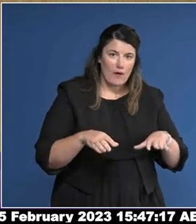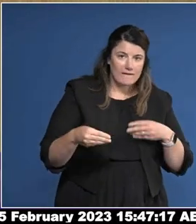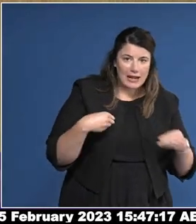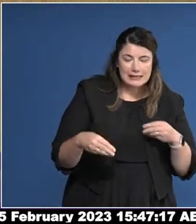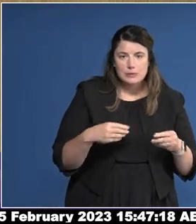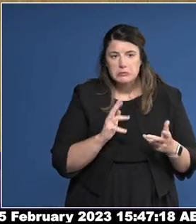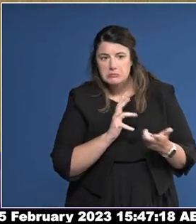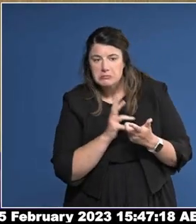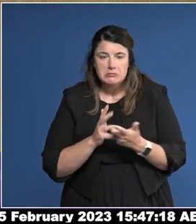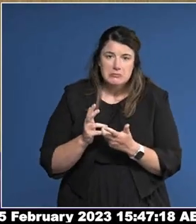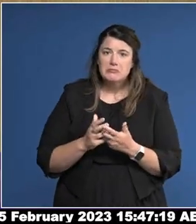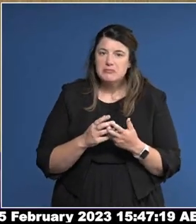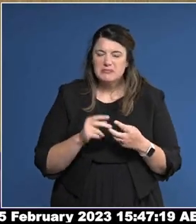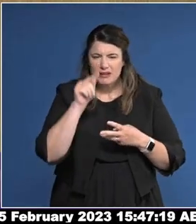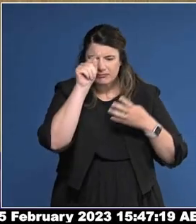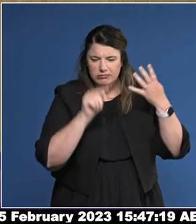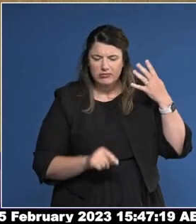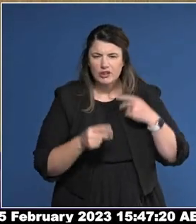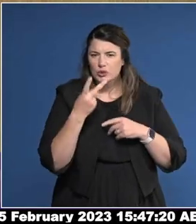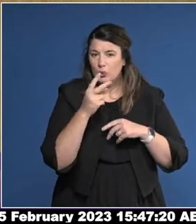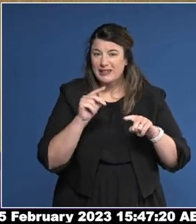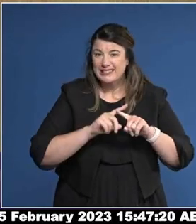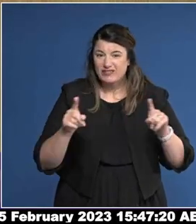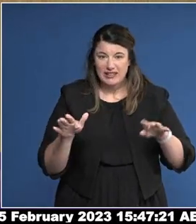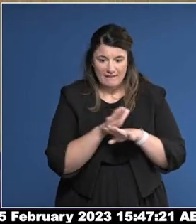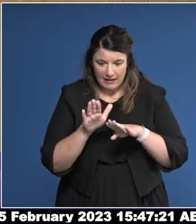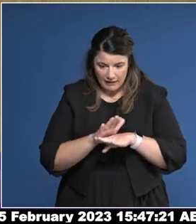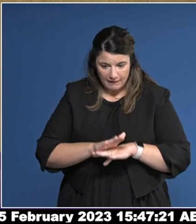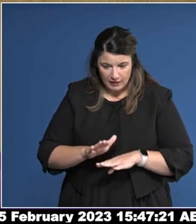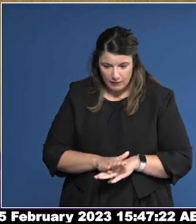There is about 20 different aspects that we cover in that sample service agreement.